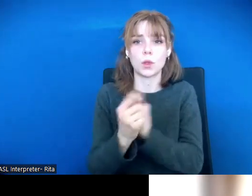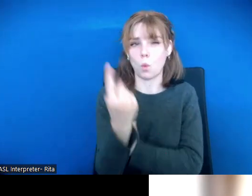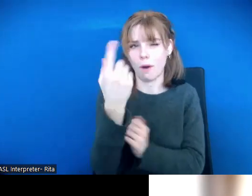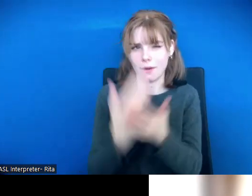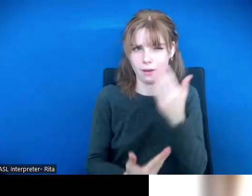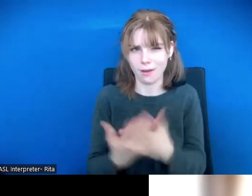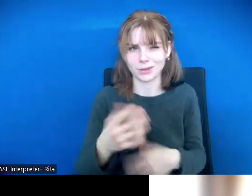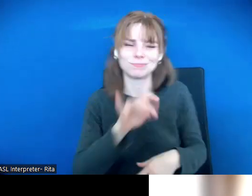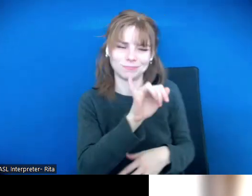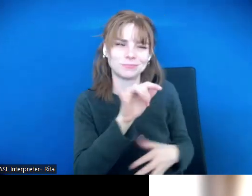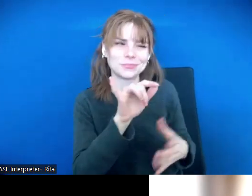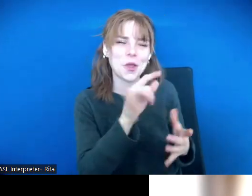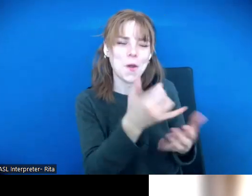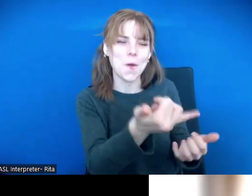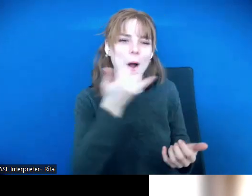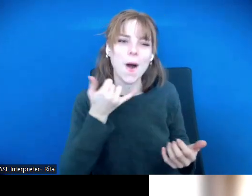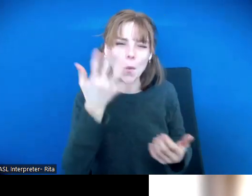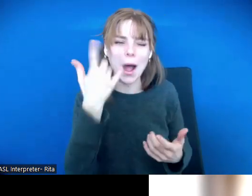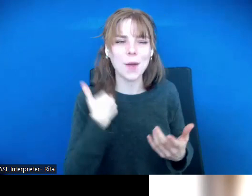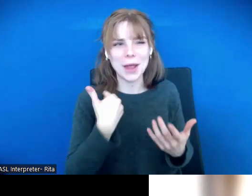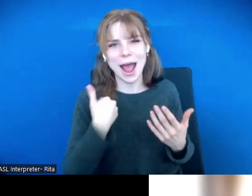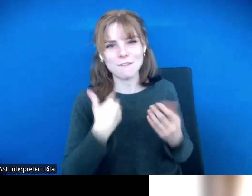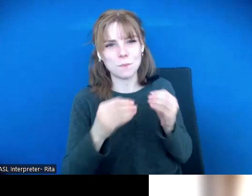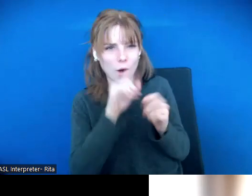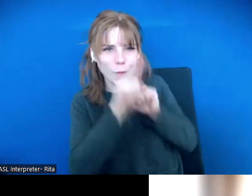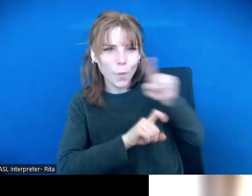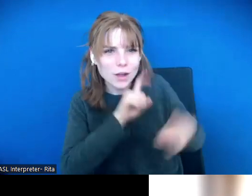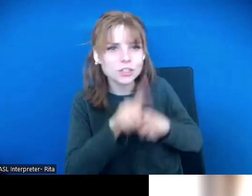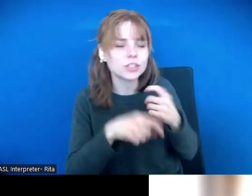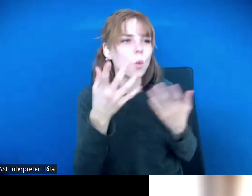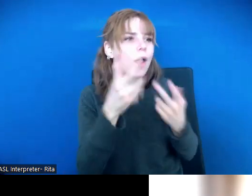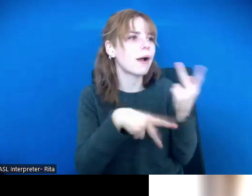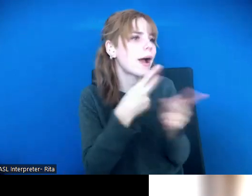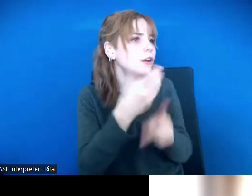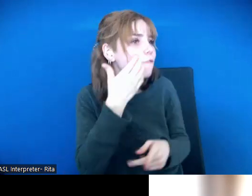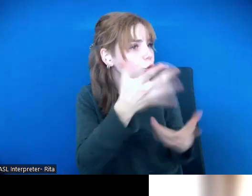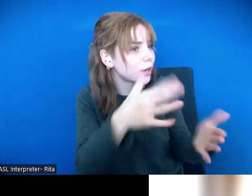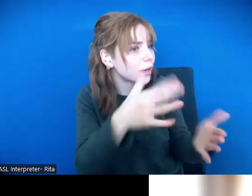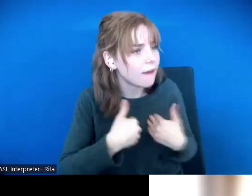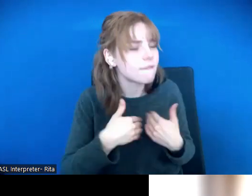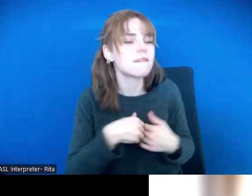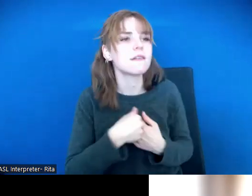Looks like we do have a question. Someone has asked, they are a caregiver for a stroke survivor and they are wondering if you have any suggestions for improving the use of cell phone with one hand?